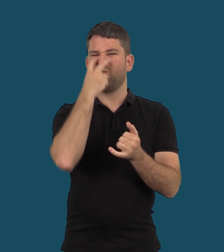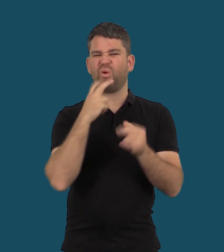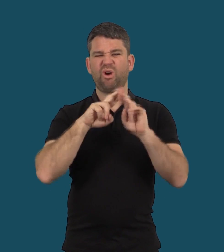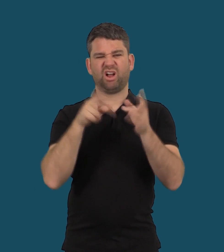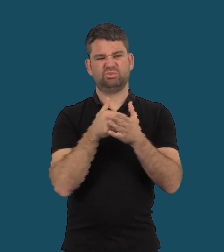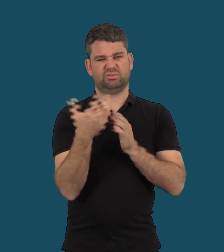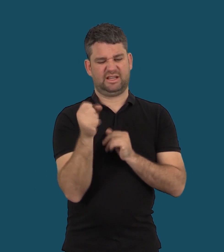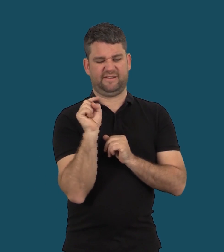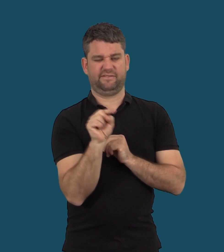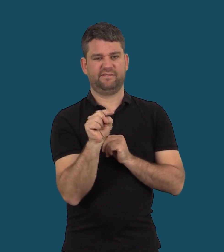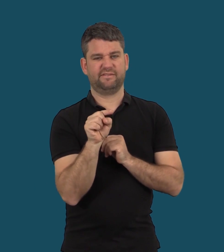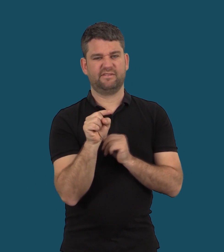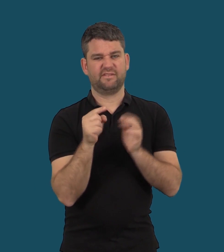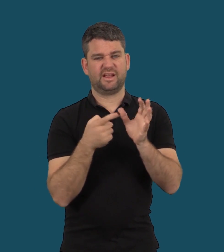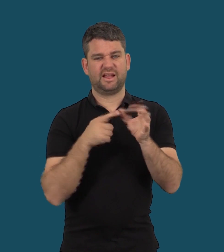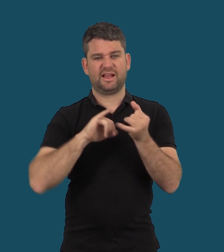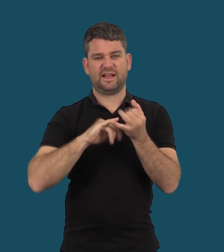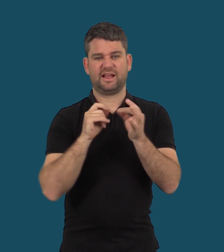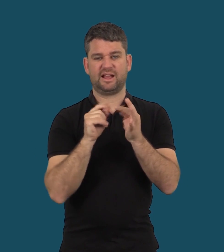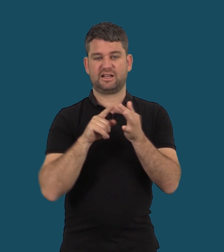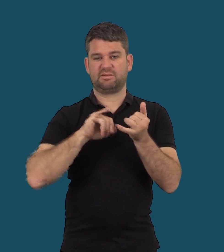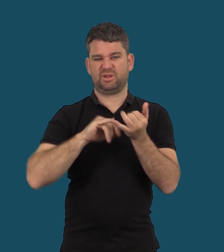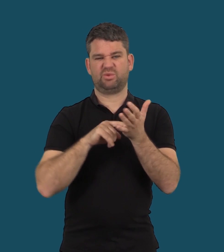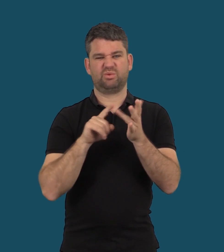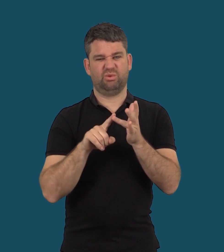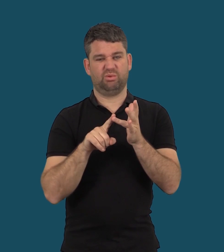Older homes often contain asbestos materials.